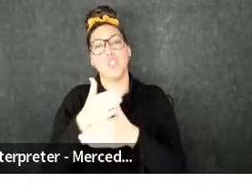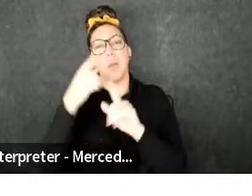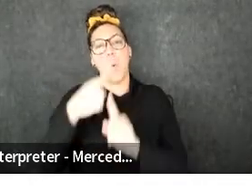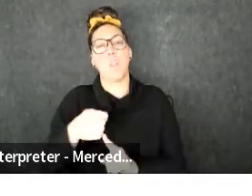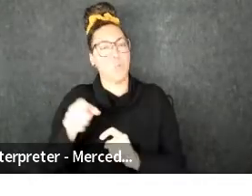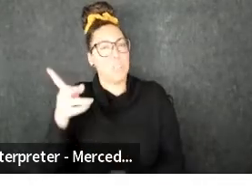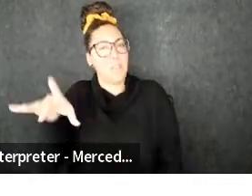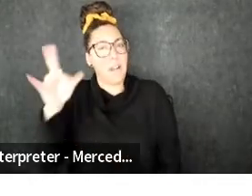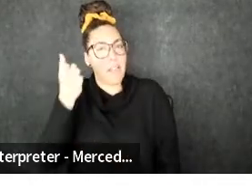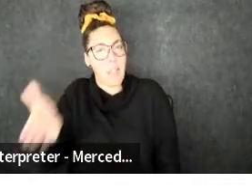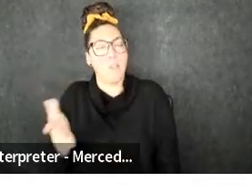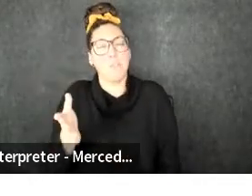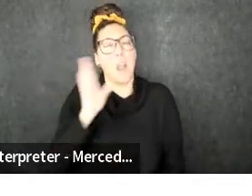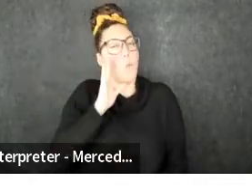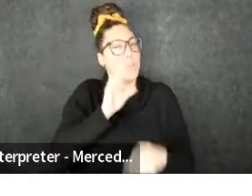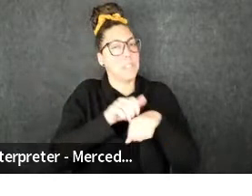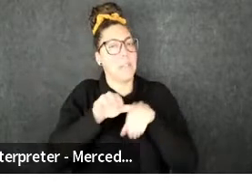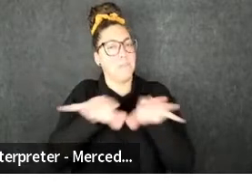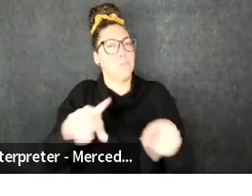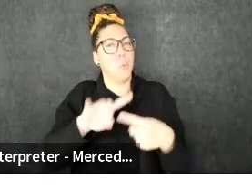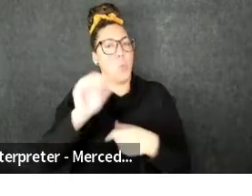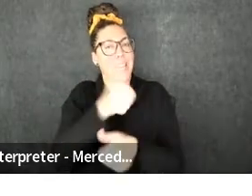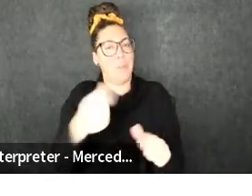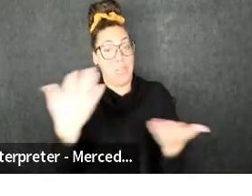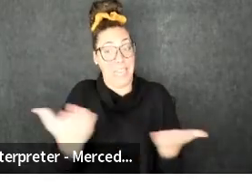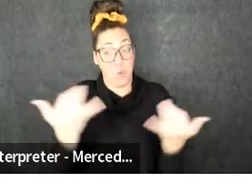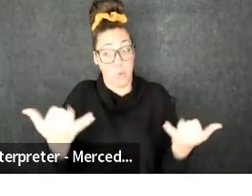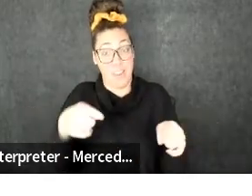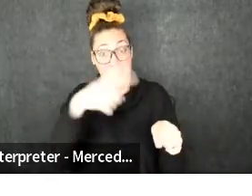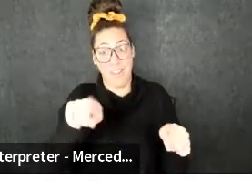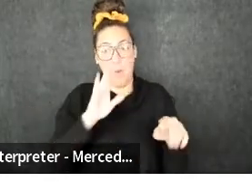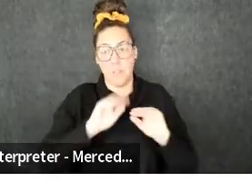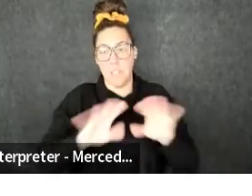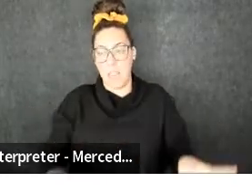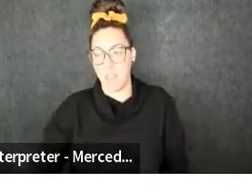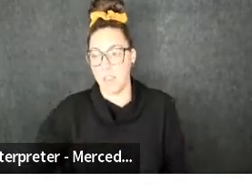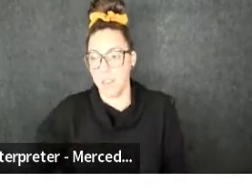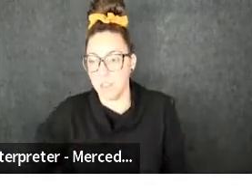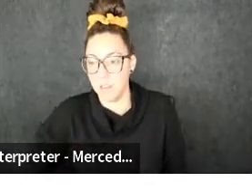But I'll send it to everybody here. Okay. Yeah, sorry. It's I don't want to miss the thing.